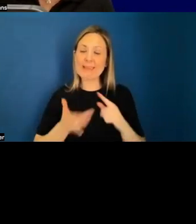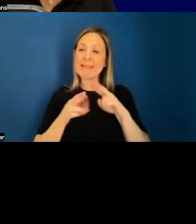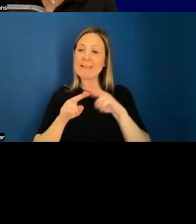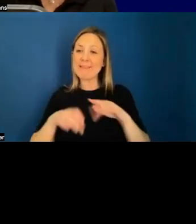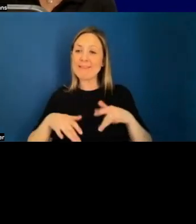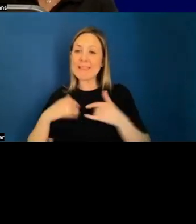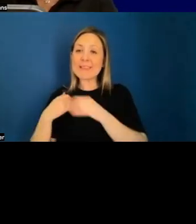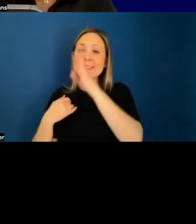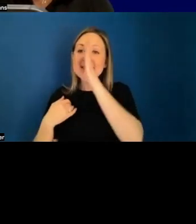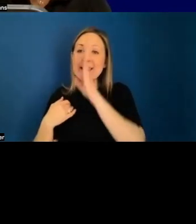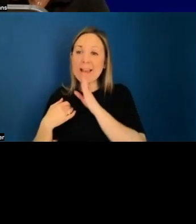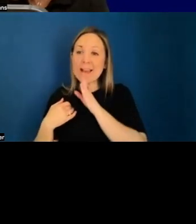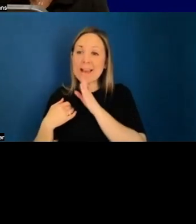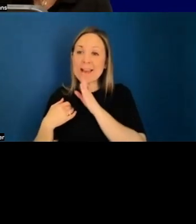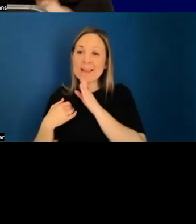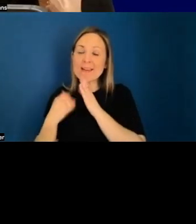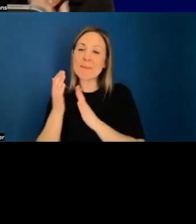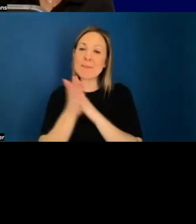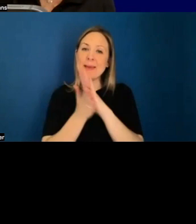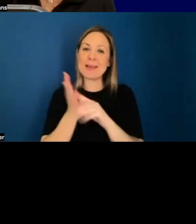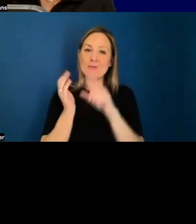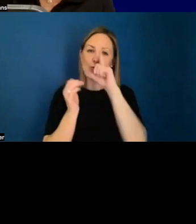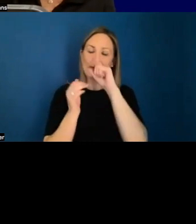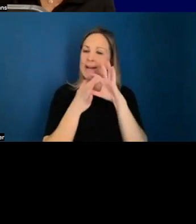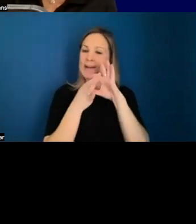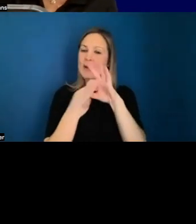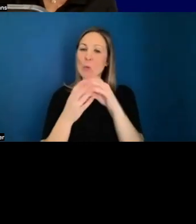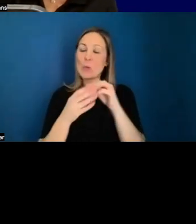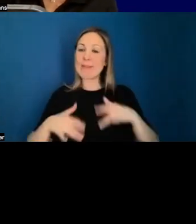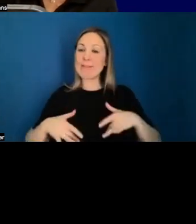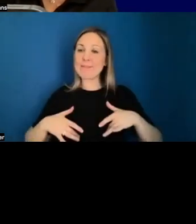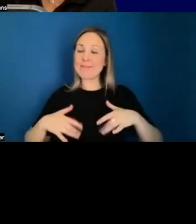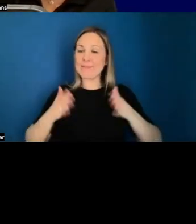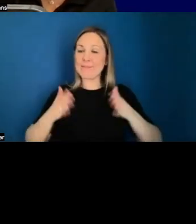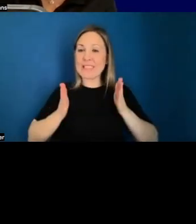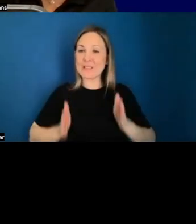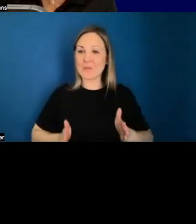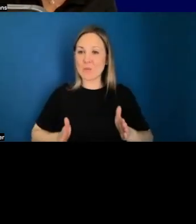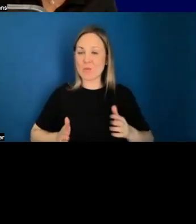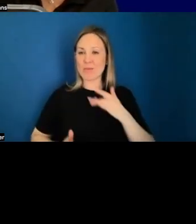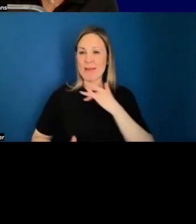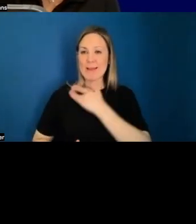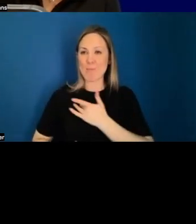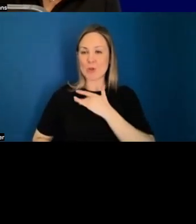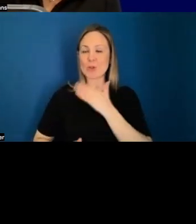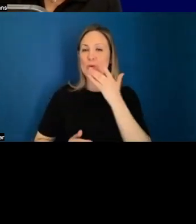so what is the physical emotion they're also experiencing when they're feeling this.